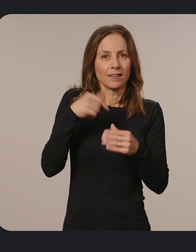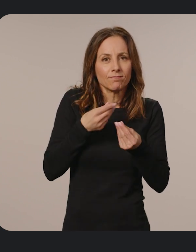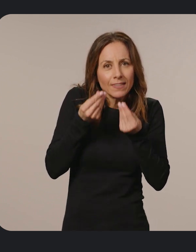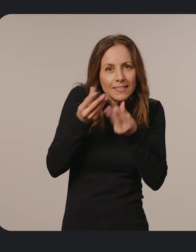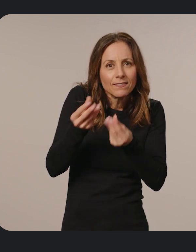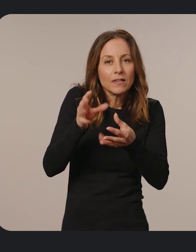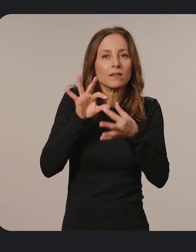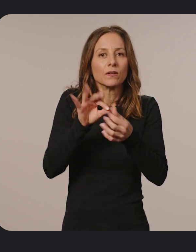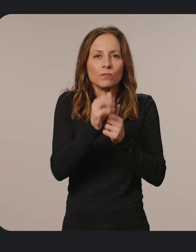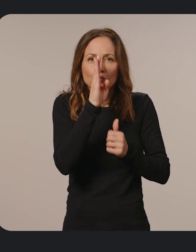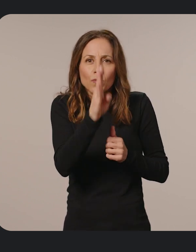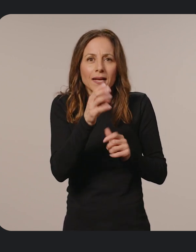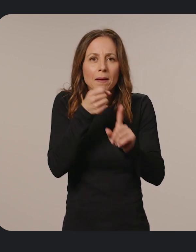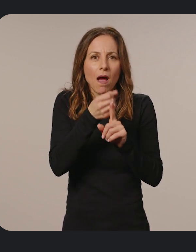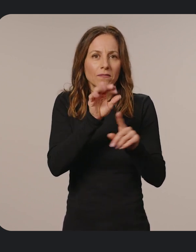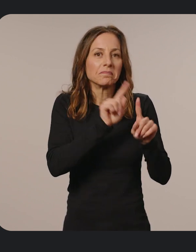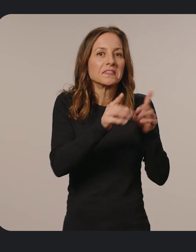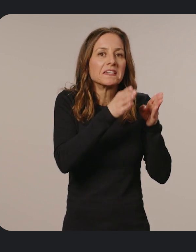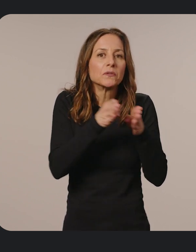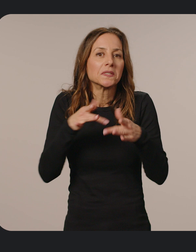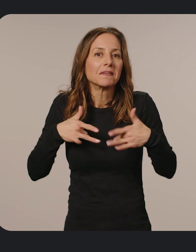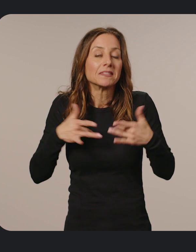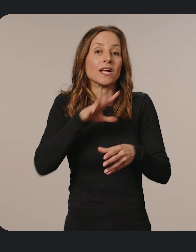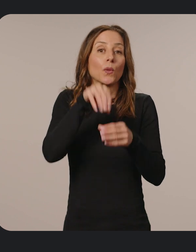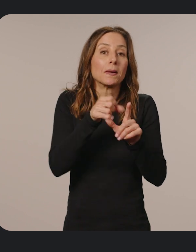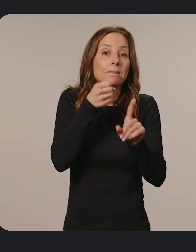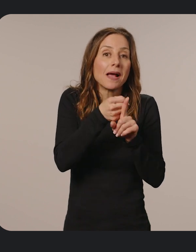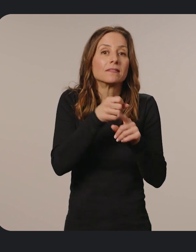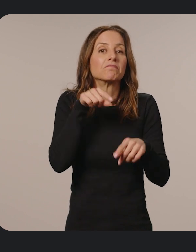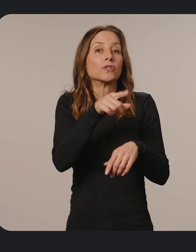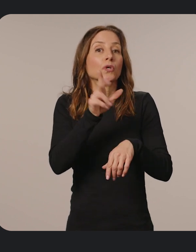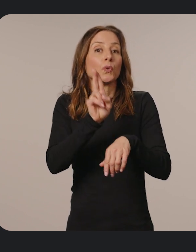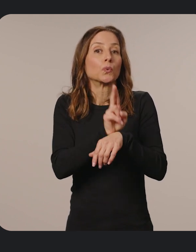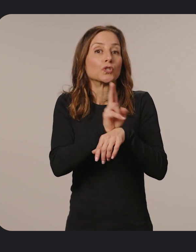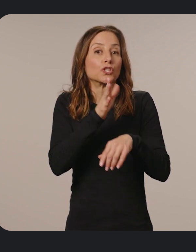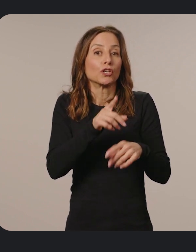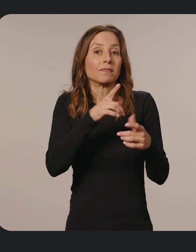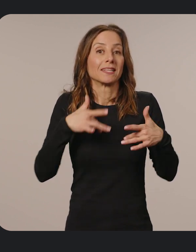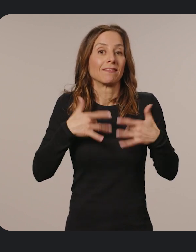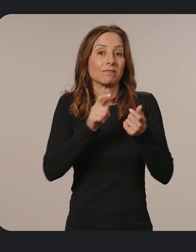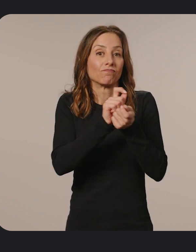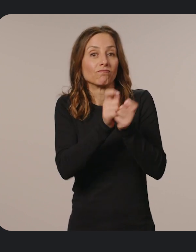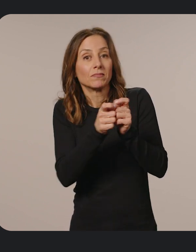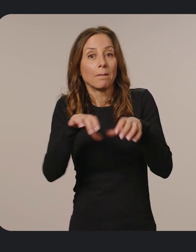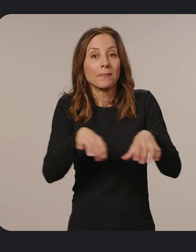we give about the direct impact of individual events, including impacts due to an event changing user behavior